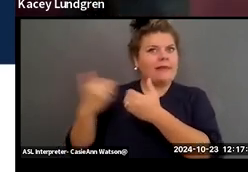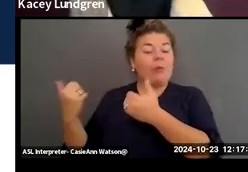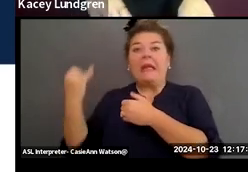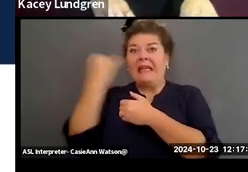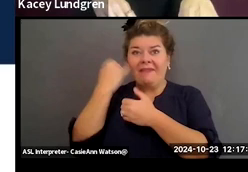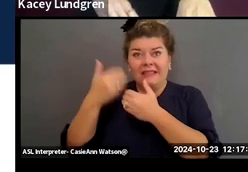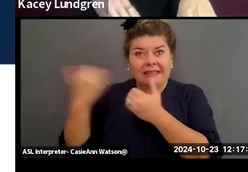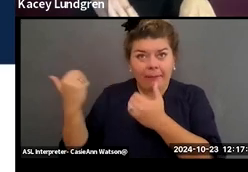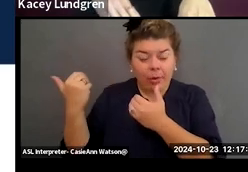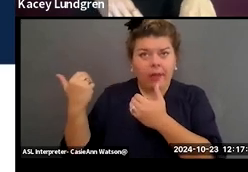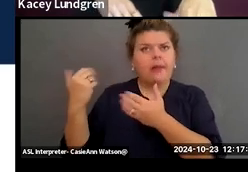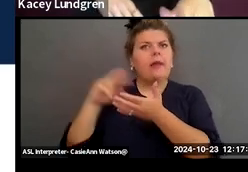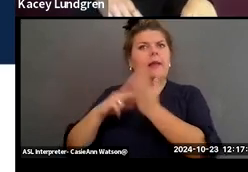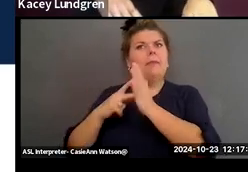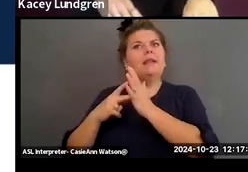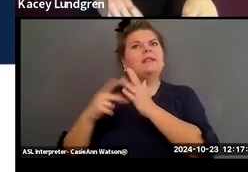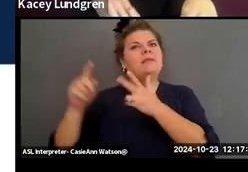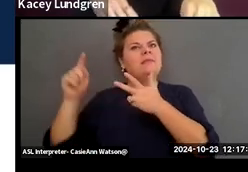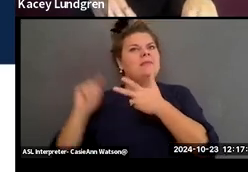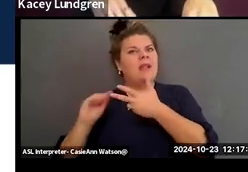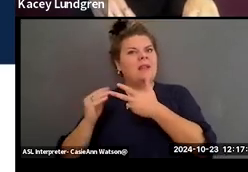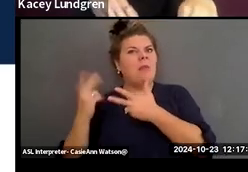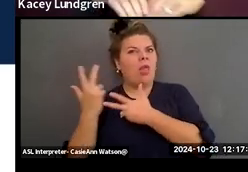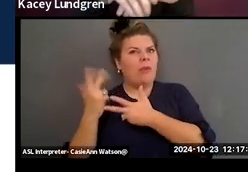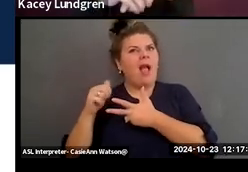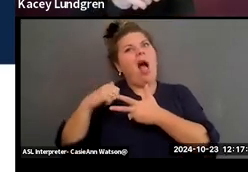they're gonna go in this number three other category on the bottom.